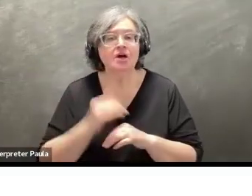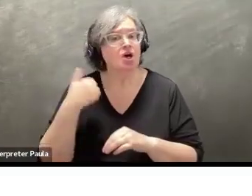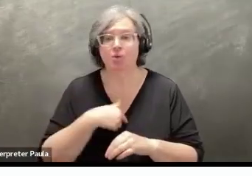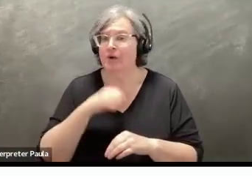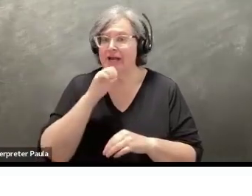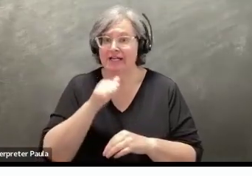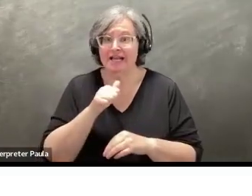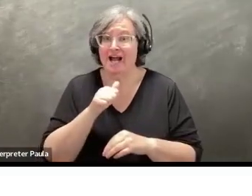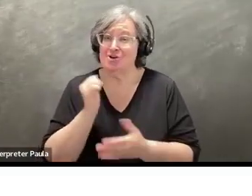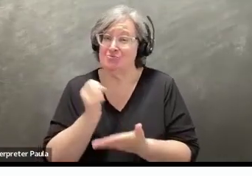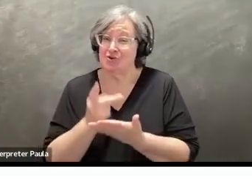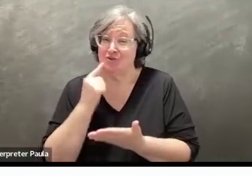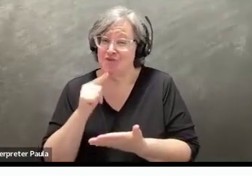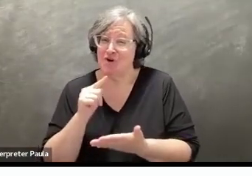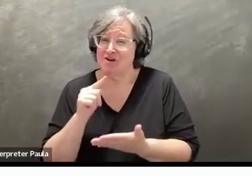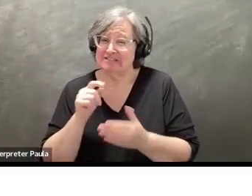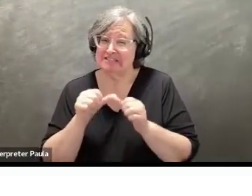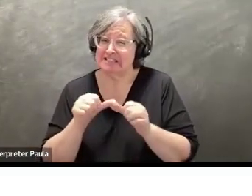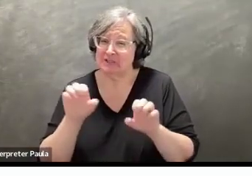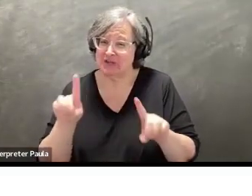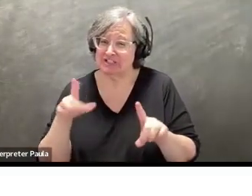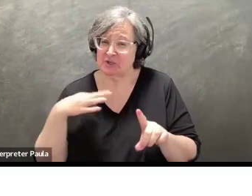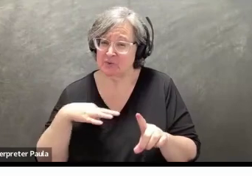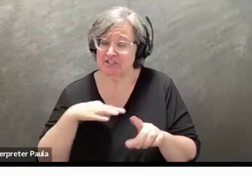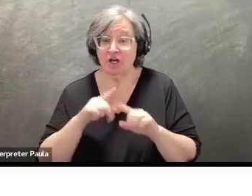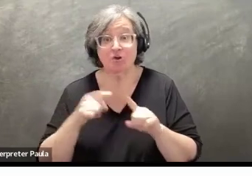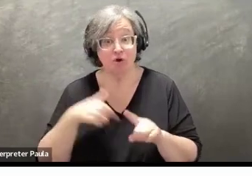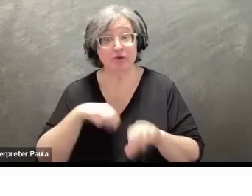However, we can provide you with confirmation of attendance, in